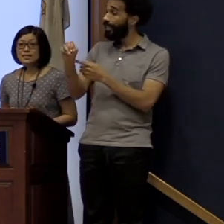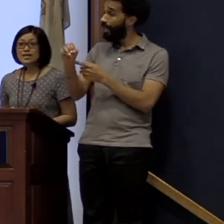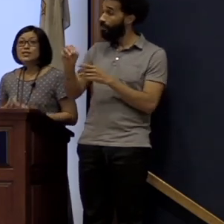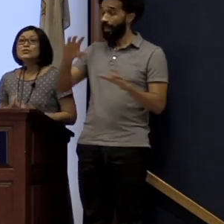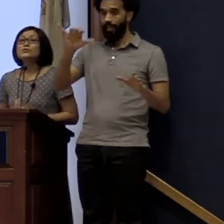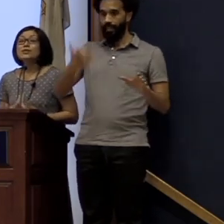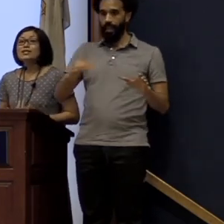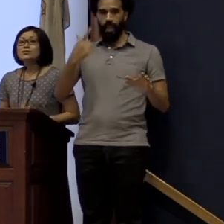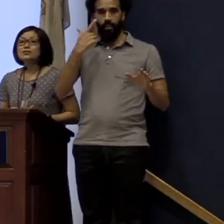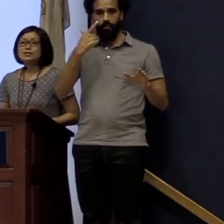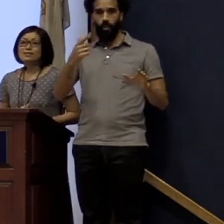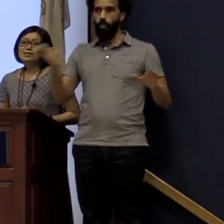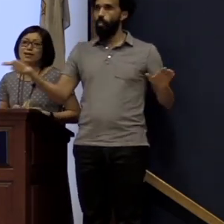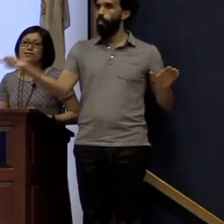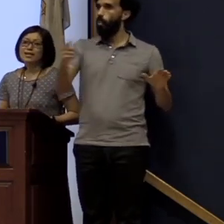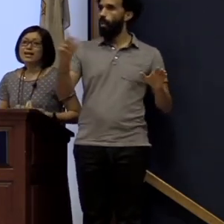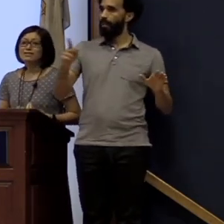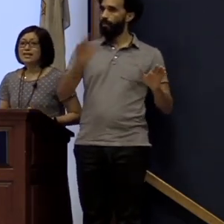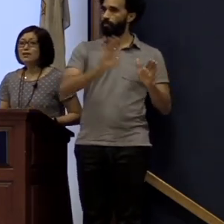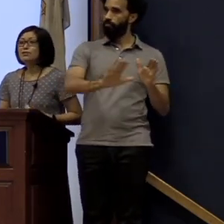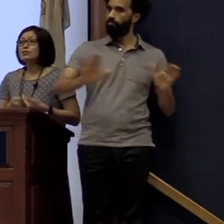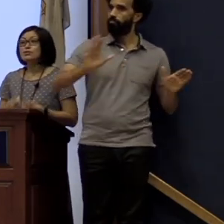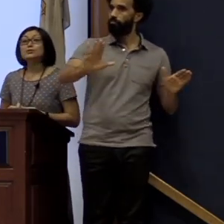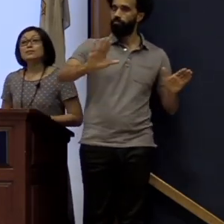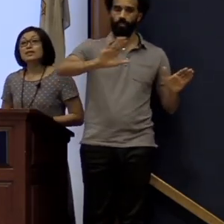You can use them in your everyday lives now to do something